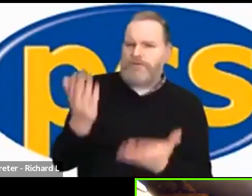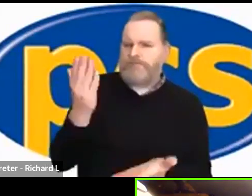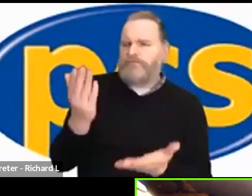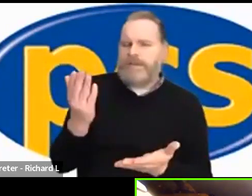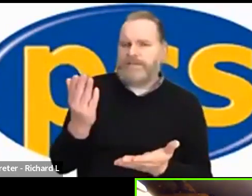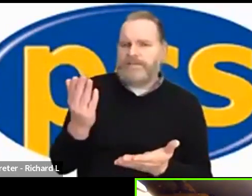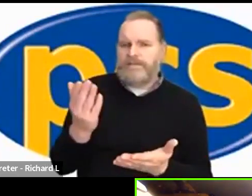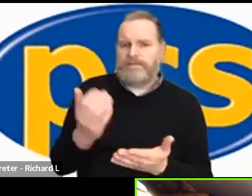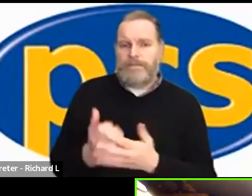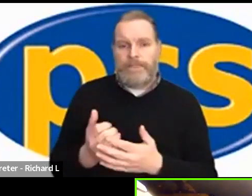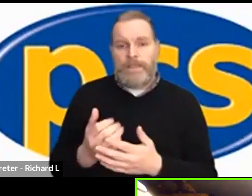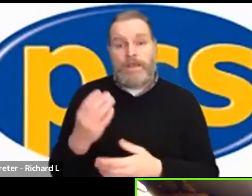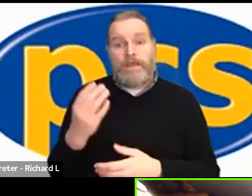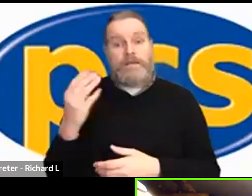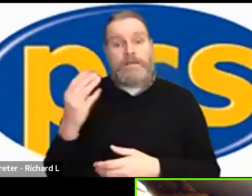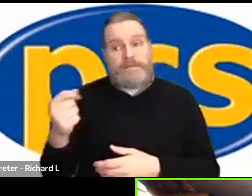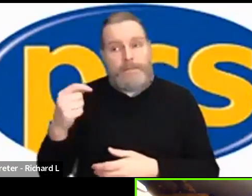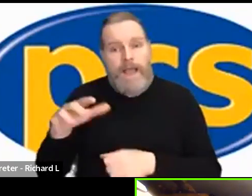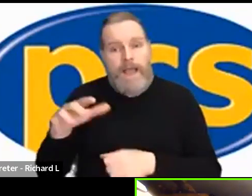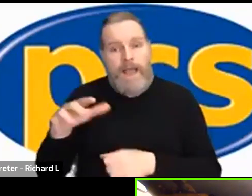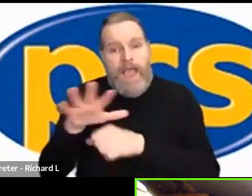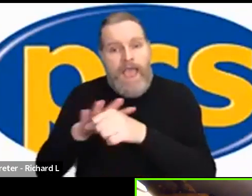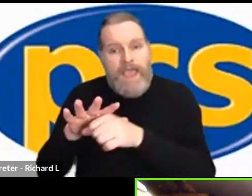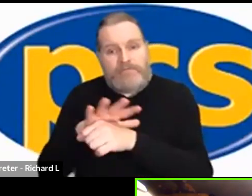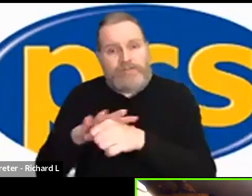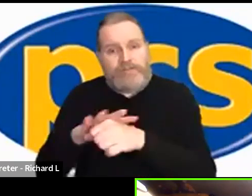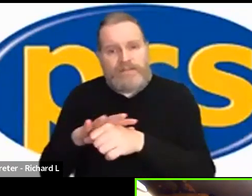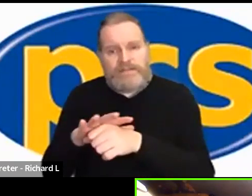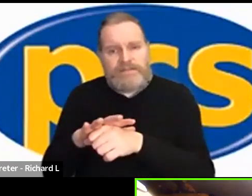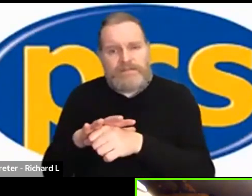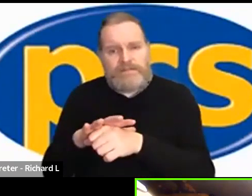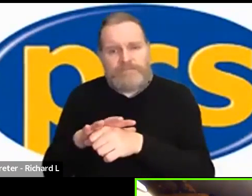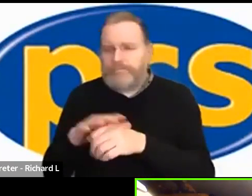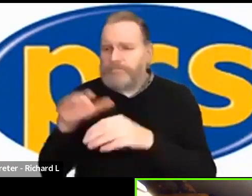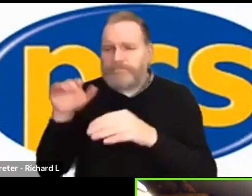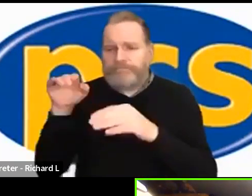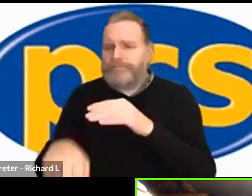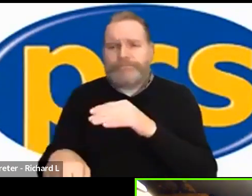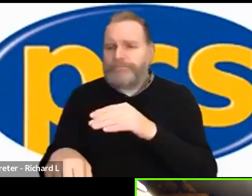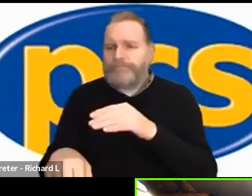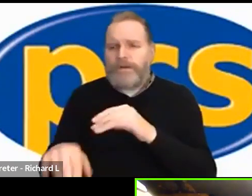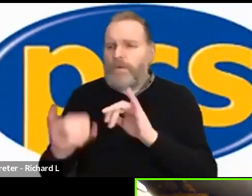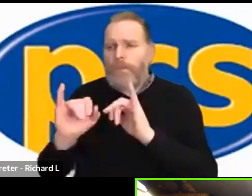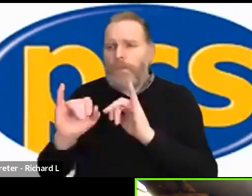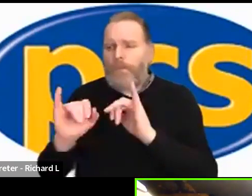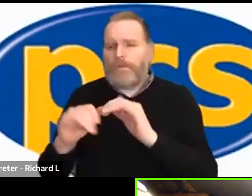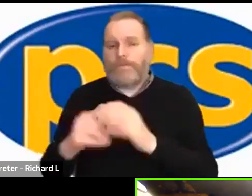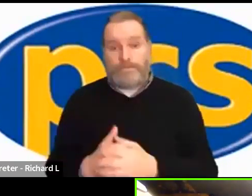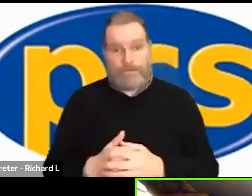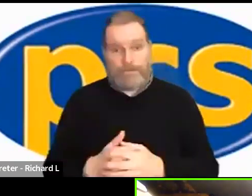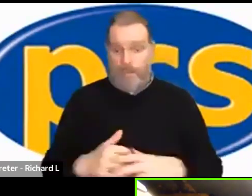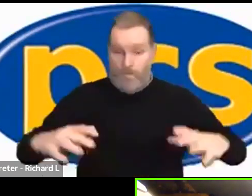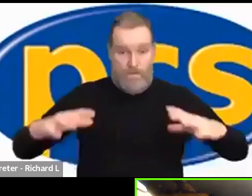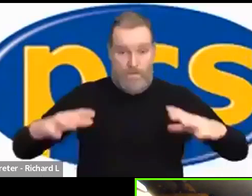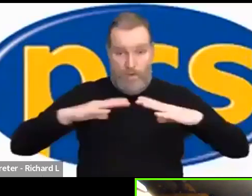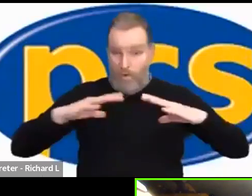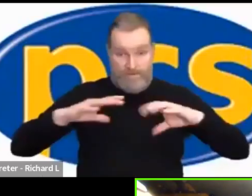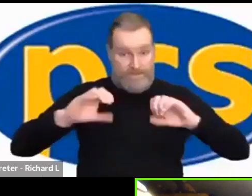those are some special location. But t hey, t hey, zones in London they're having our wages eroded. Further Further. Absolutely, Jamie. Mark made reference to it in his